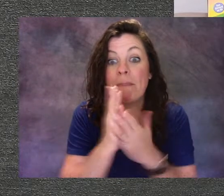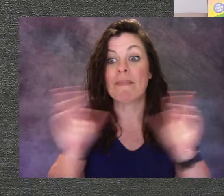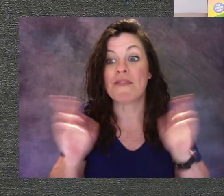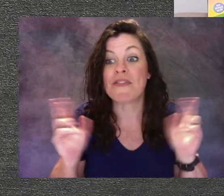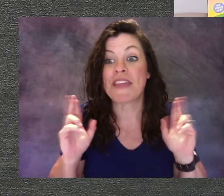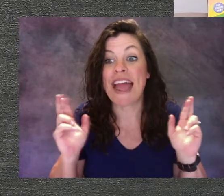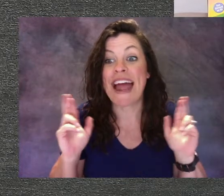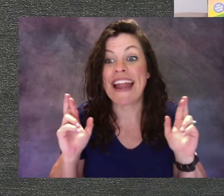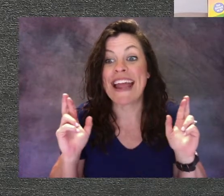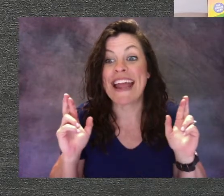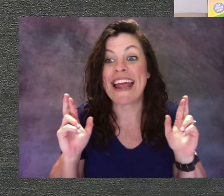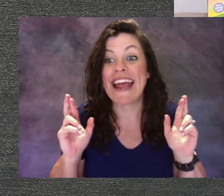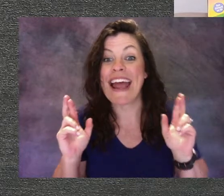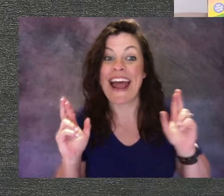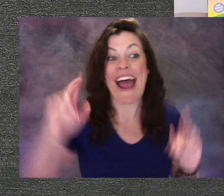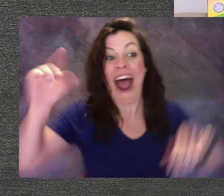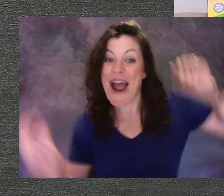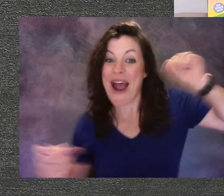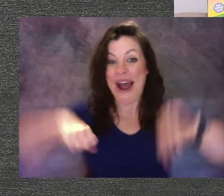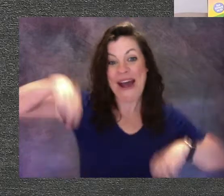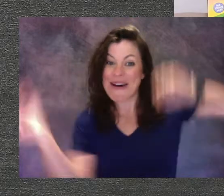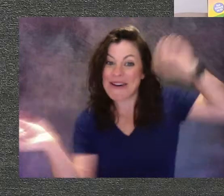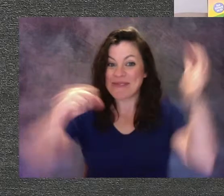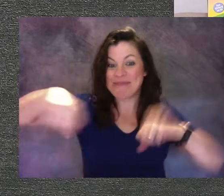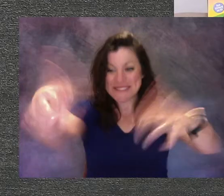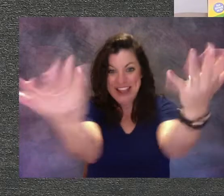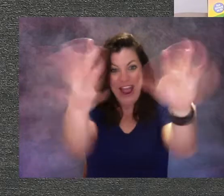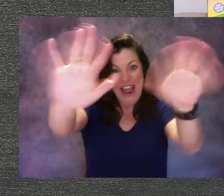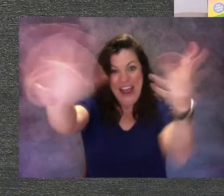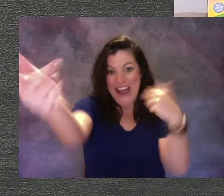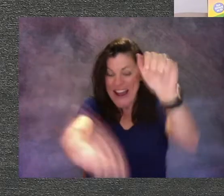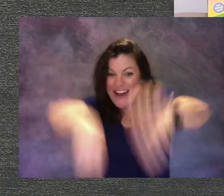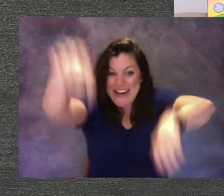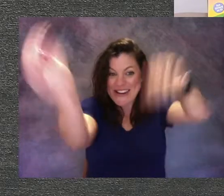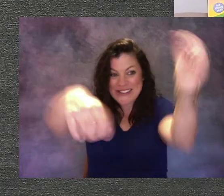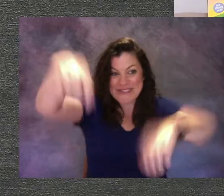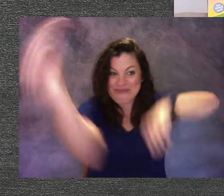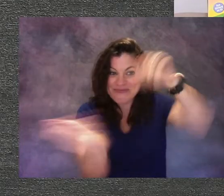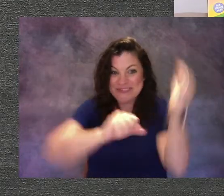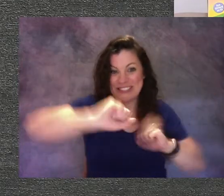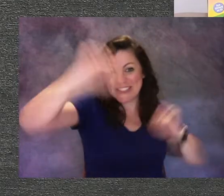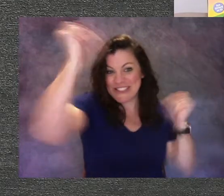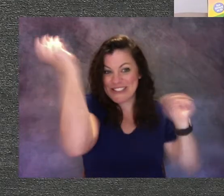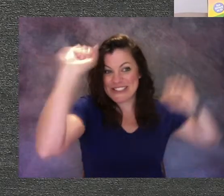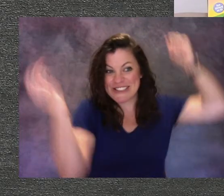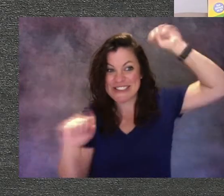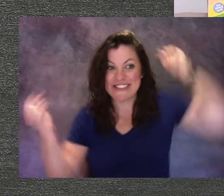Ready, shake your arms. Whoa. Are you shaking them? Shake them faster!